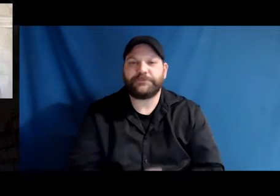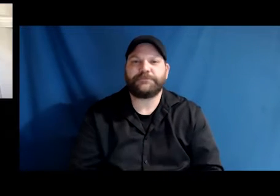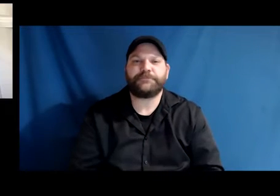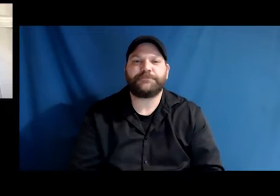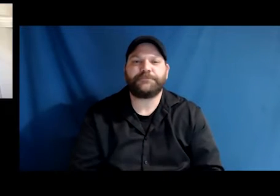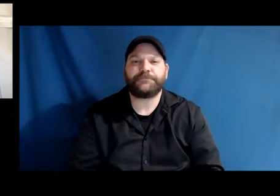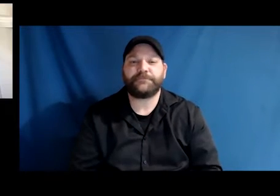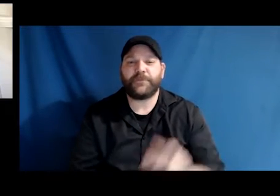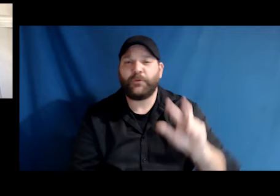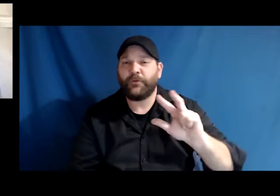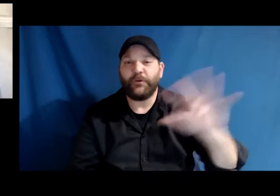for 35 years,